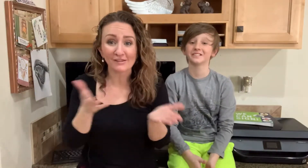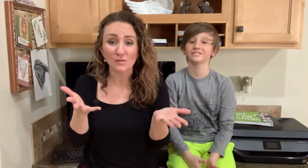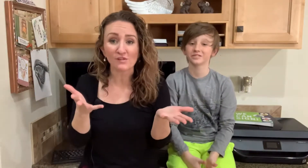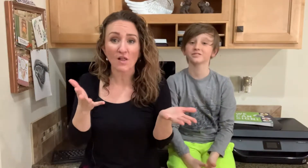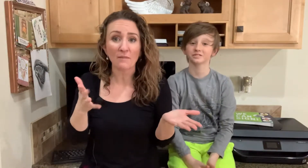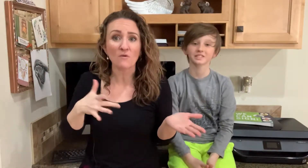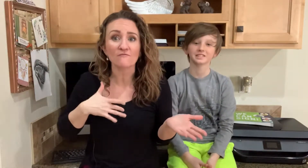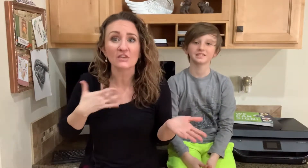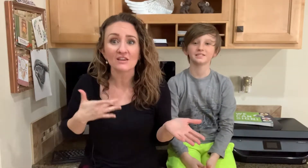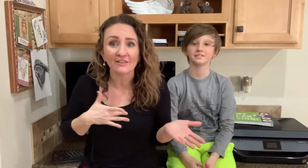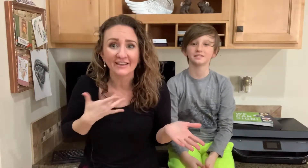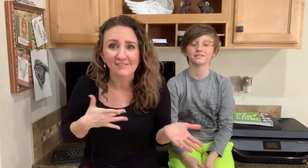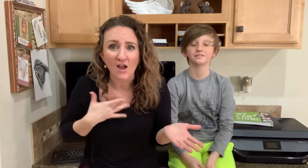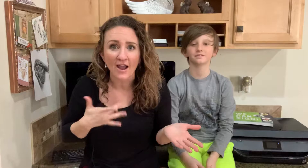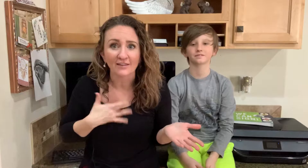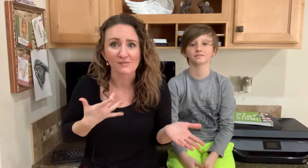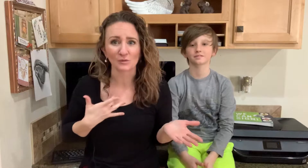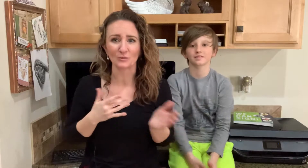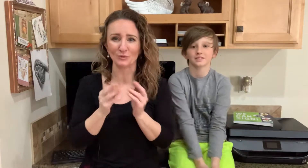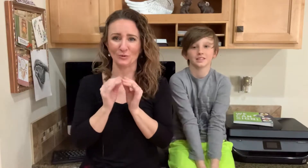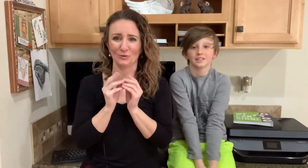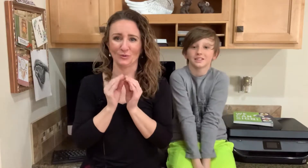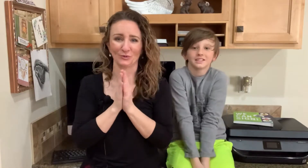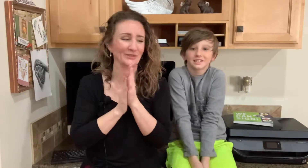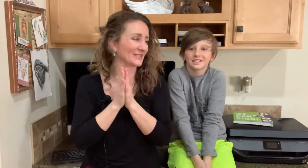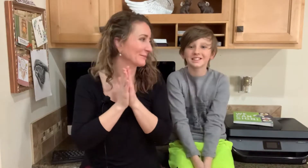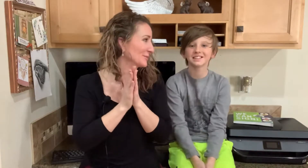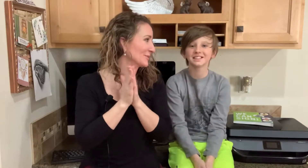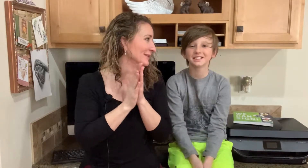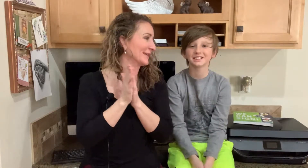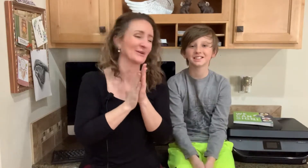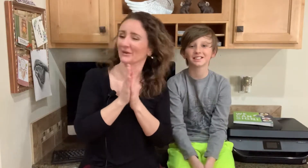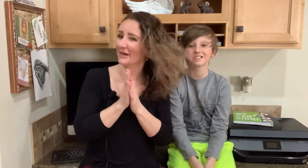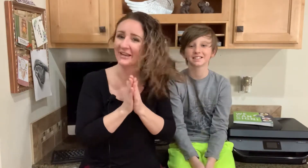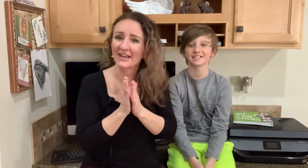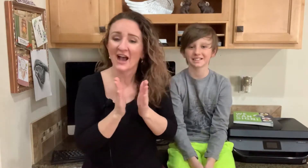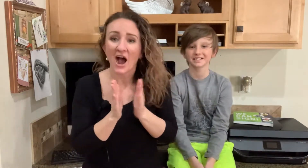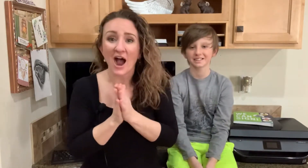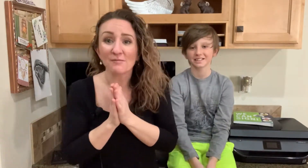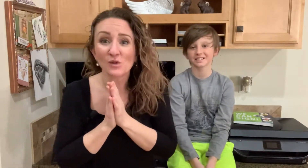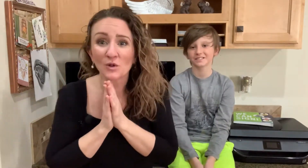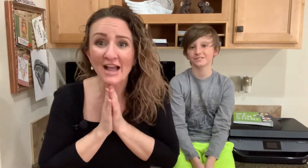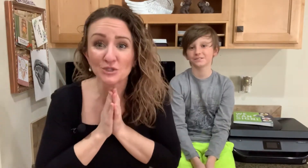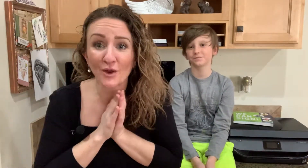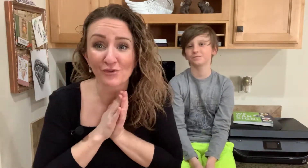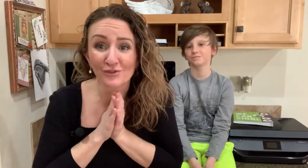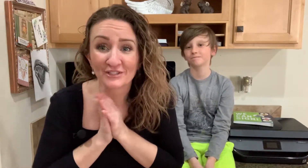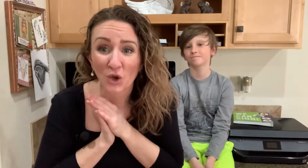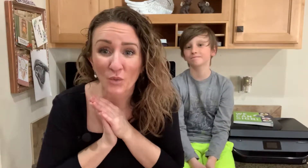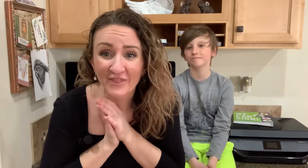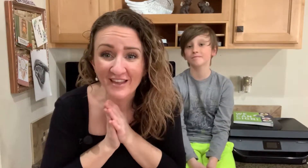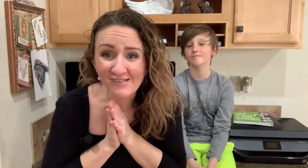This one's all about feelings signs. Ooh, this is really good. I'm so glad you guys are still with us